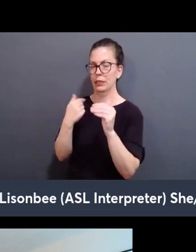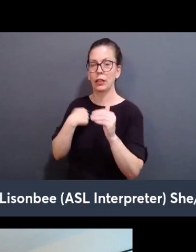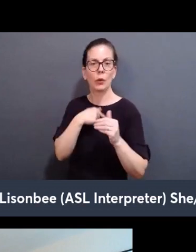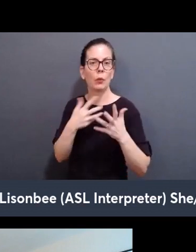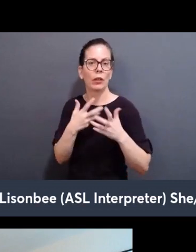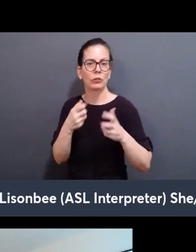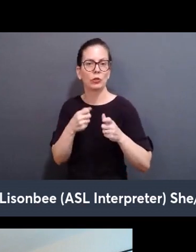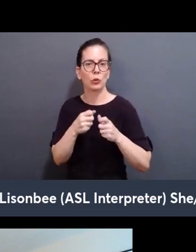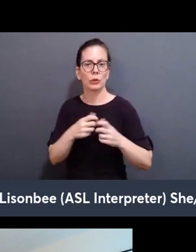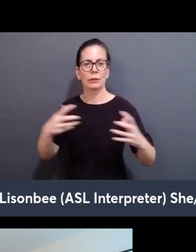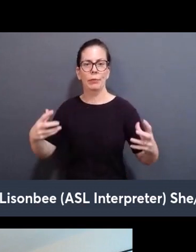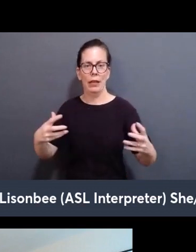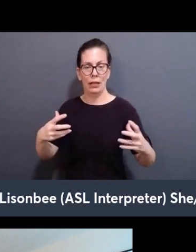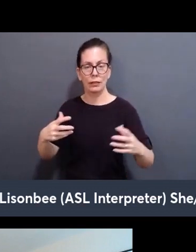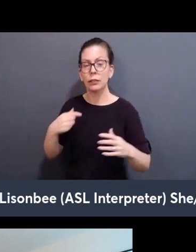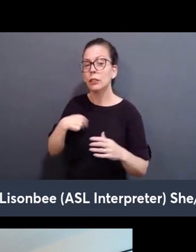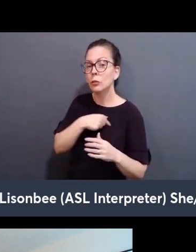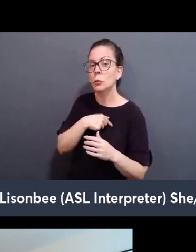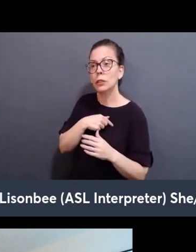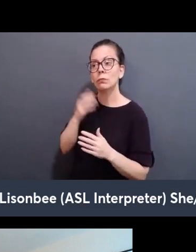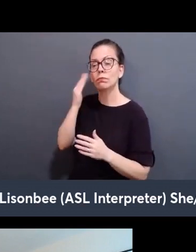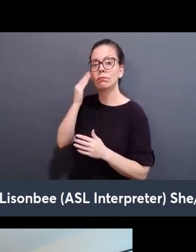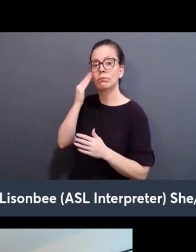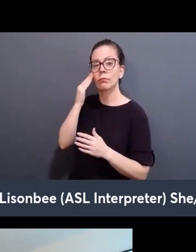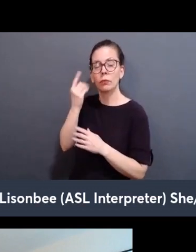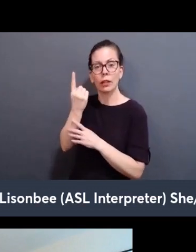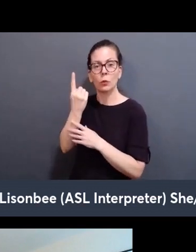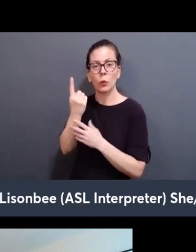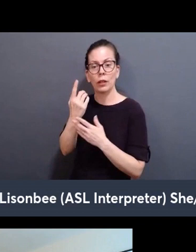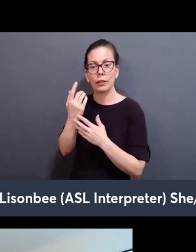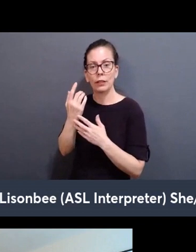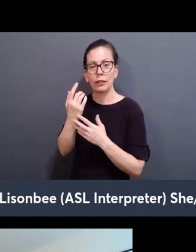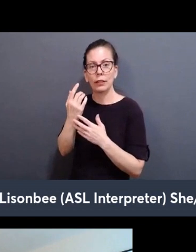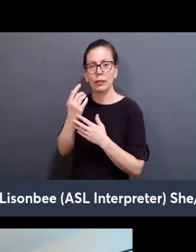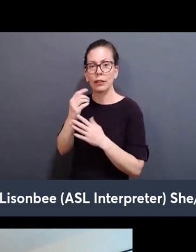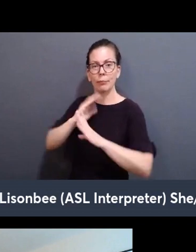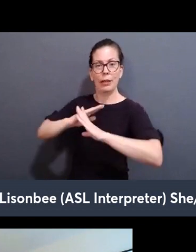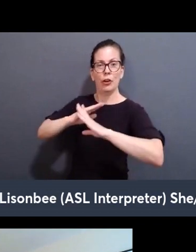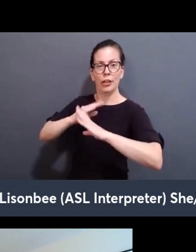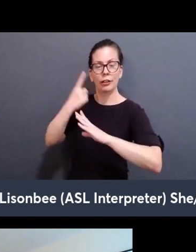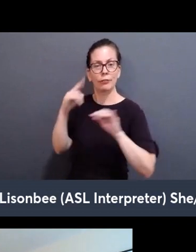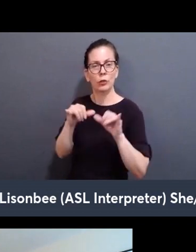'cause we see that it is one of the barriers of scalability for a lot of our customers.